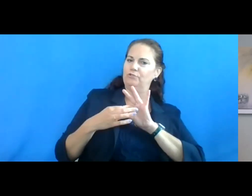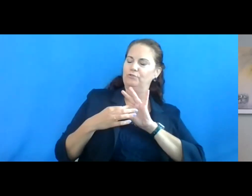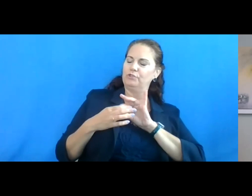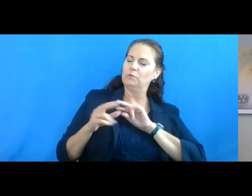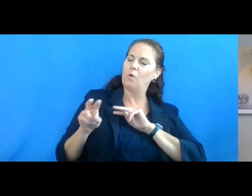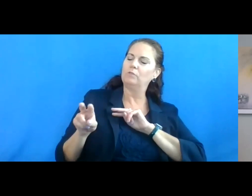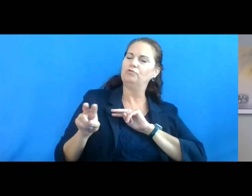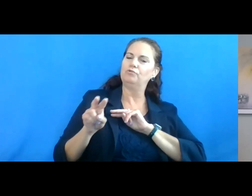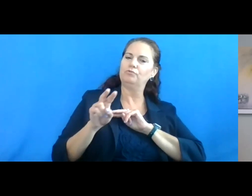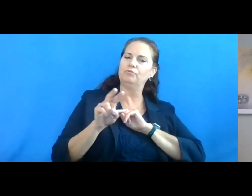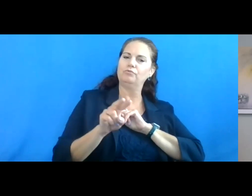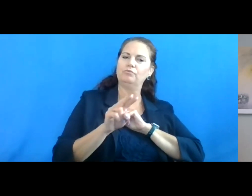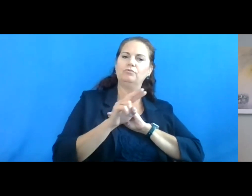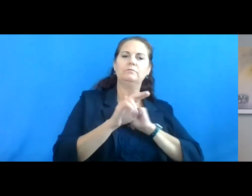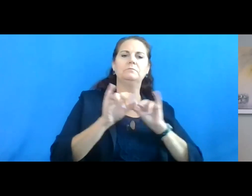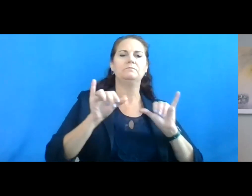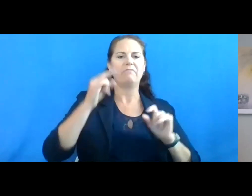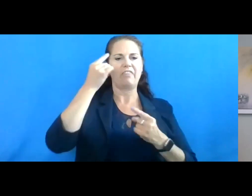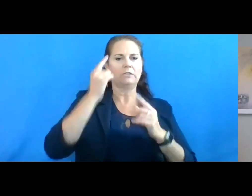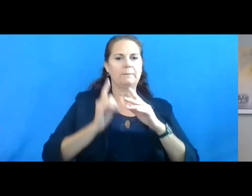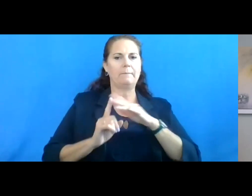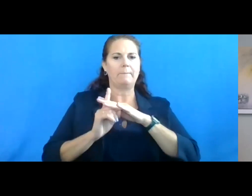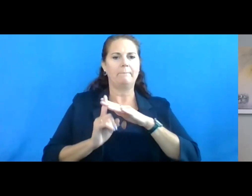Just watching.